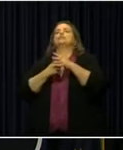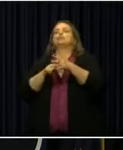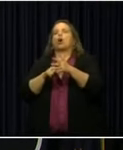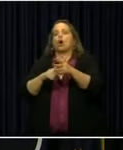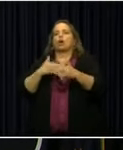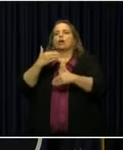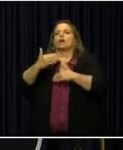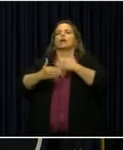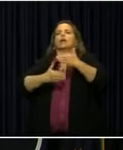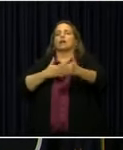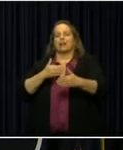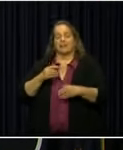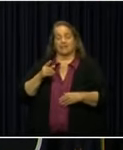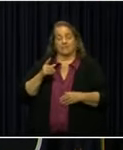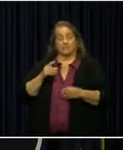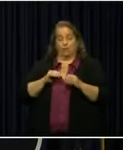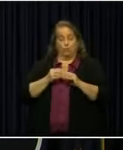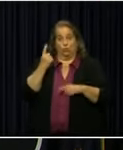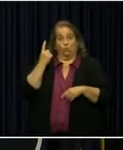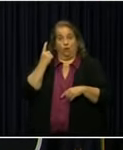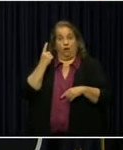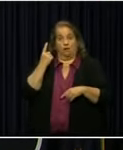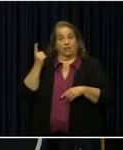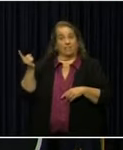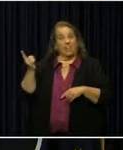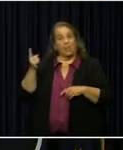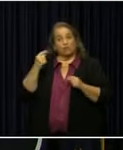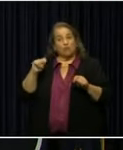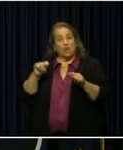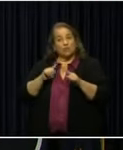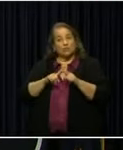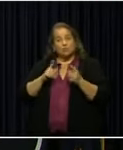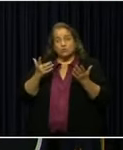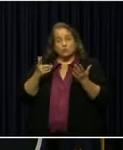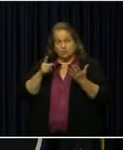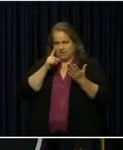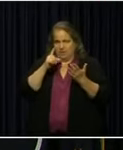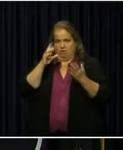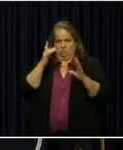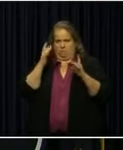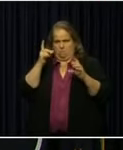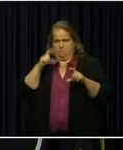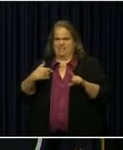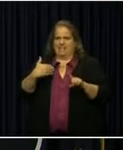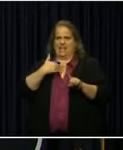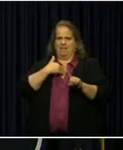SO A 14-DAY DOWNWARD SLOPE IS A SIGNIFICANT HURDLE, AND IF YOU LOOK AT OUR DATA, AND WE ARE ONE